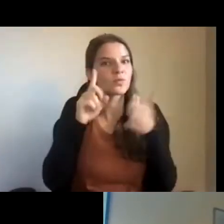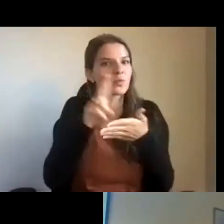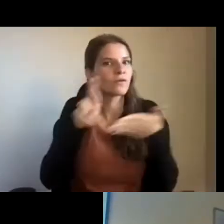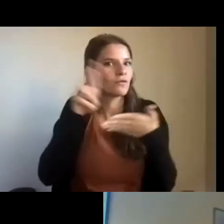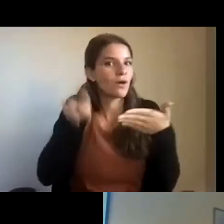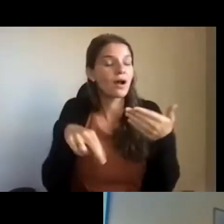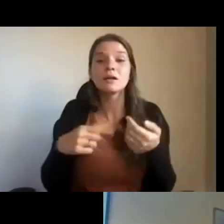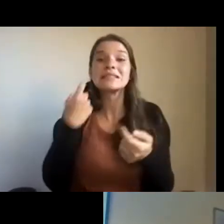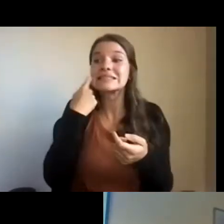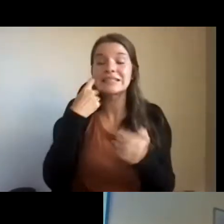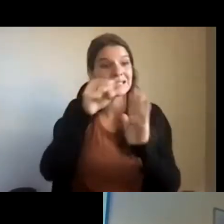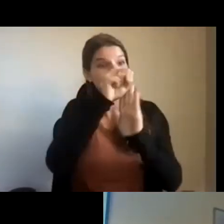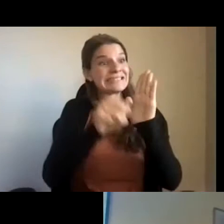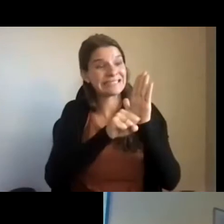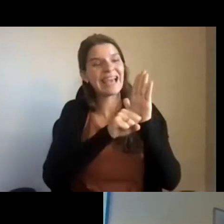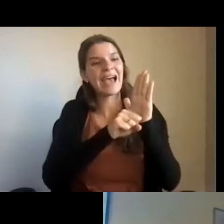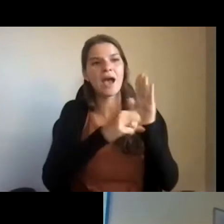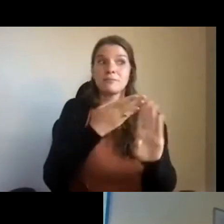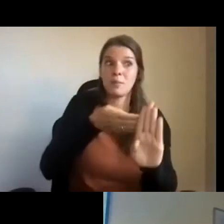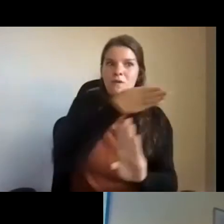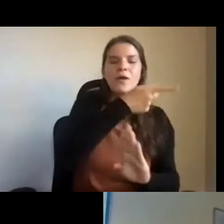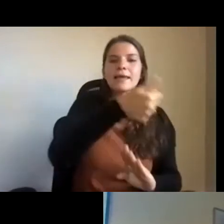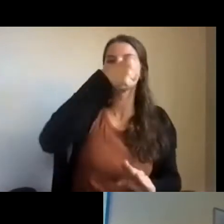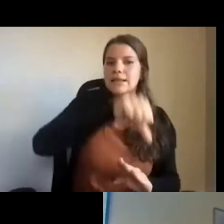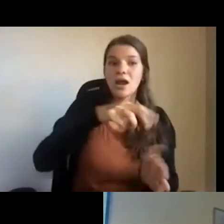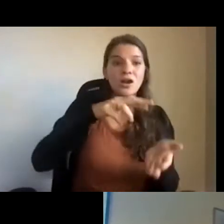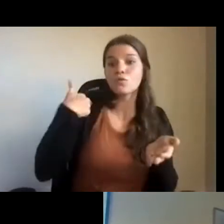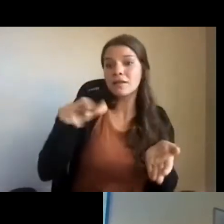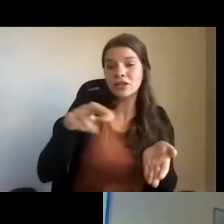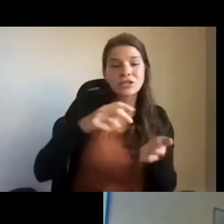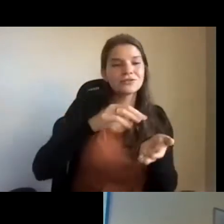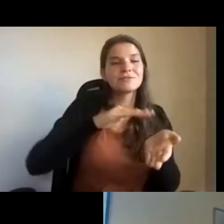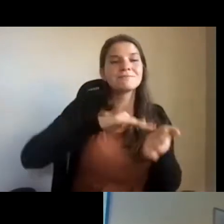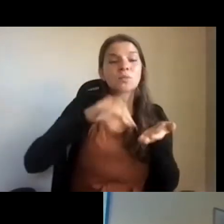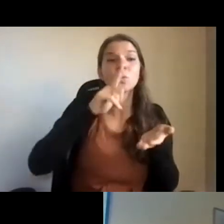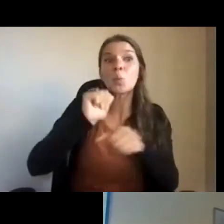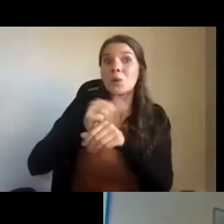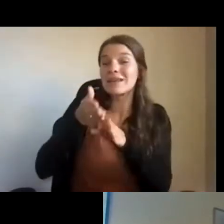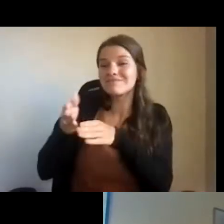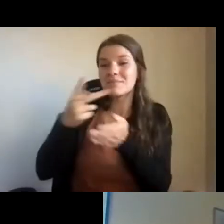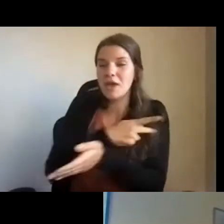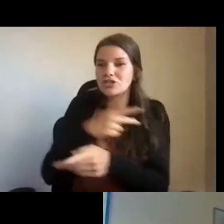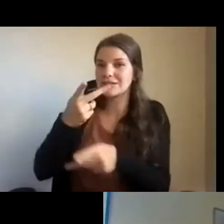mandate denied religious exemptions for those um who work in patient care settings. On Tuesday